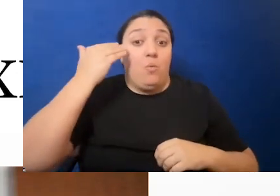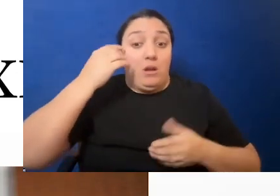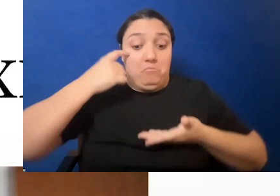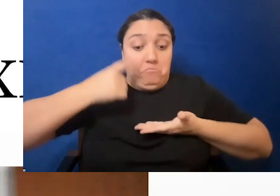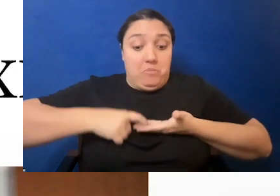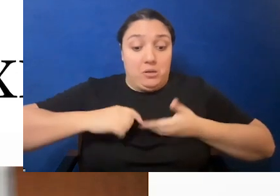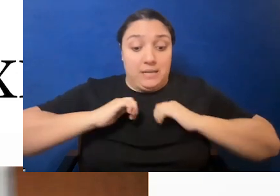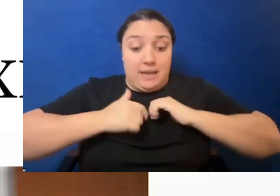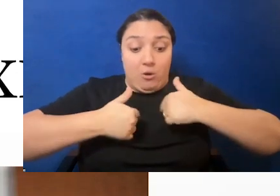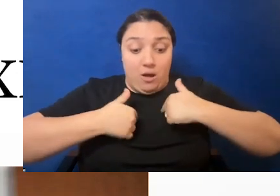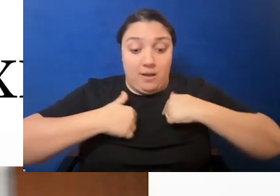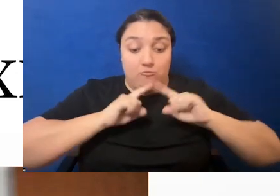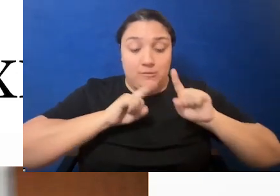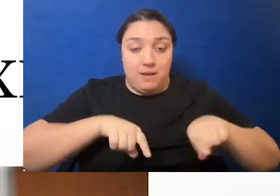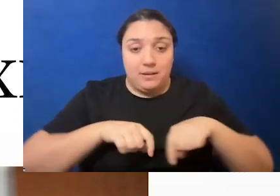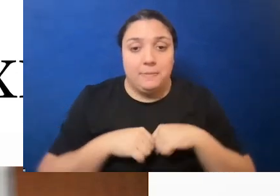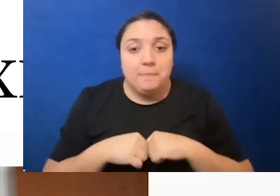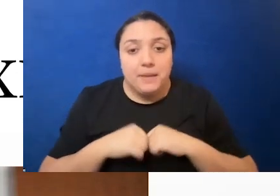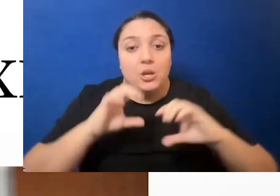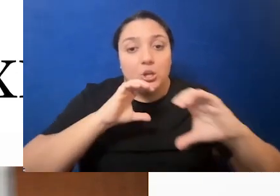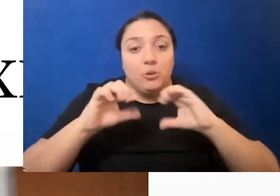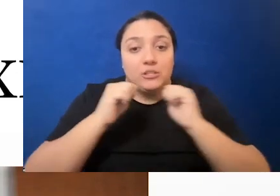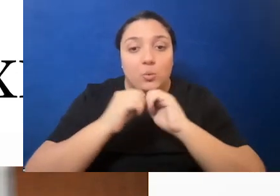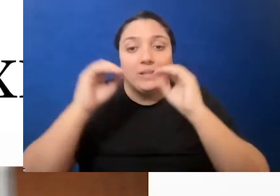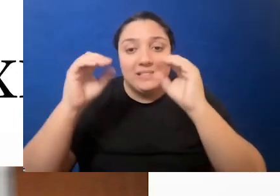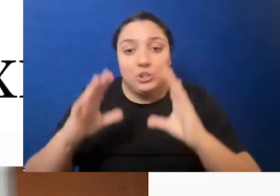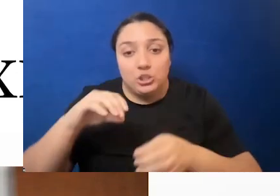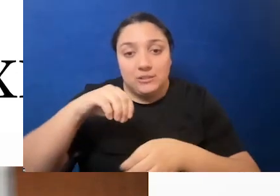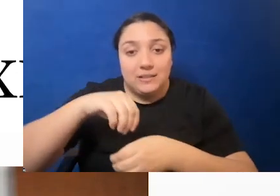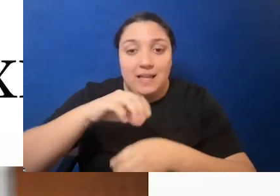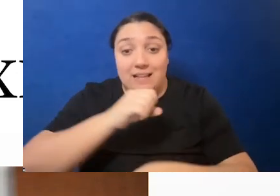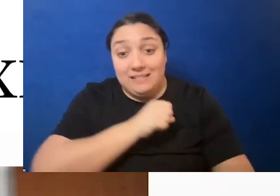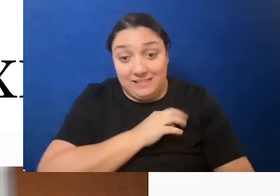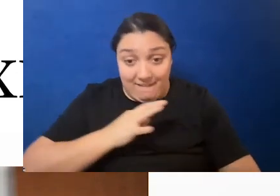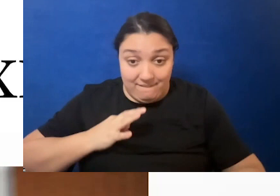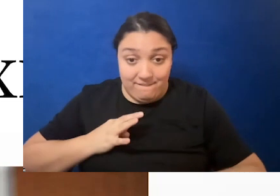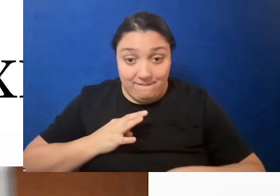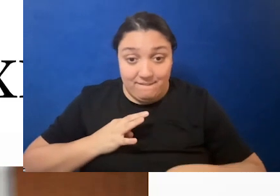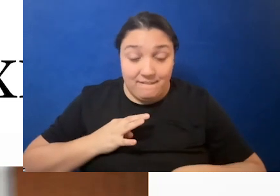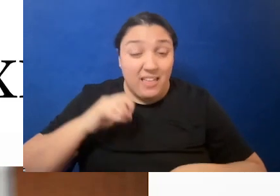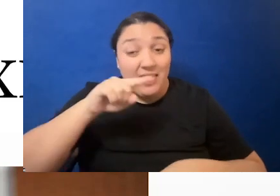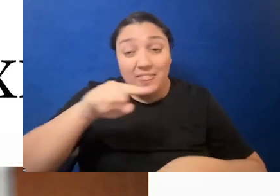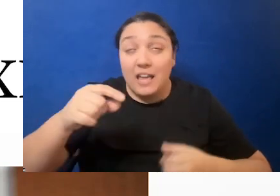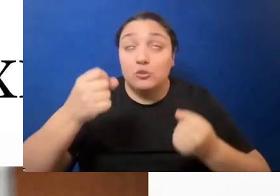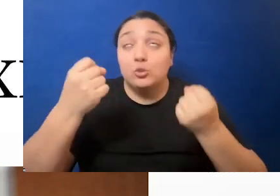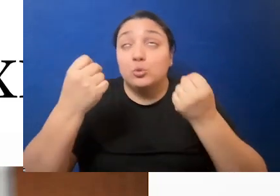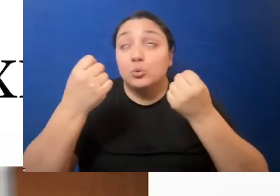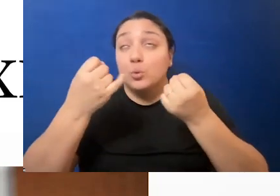TO THAT. COMMUNICATION WITH THE TEACHERS AND THE SCHOOL STAFF. THEY HAVE SO MANY STUDENTS AND